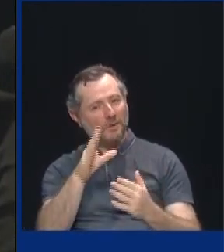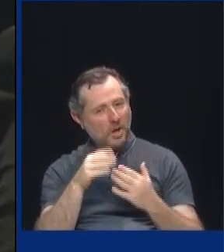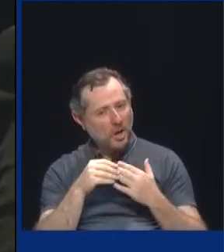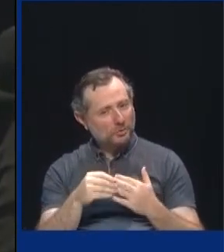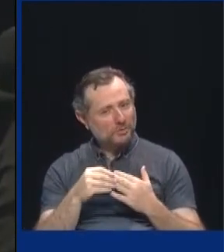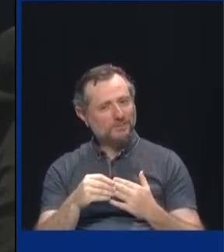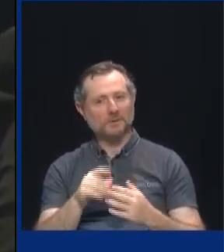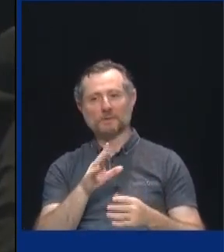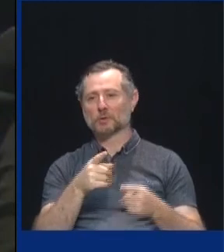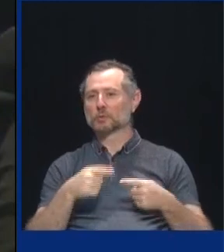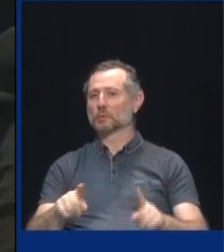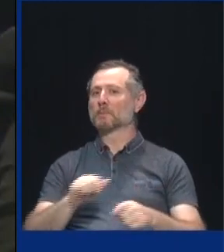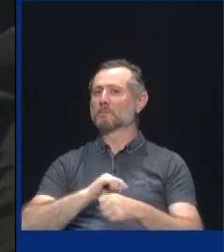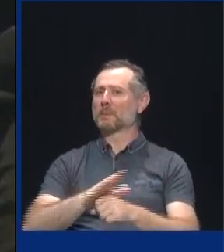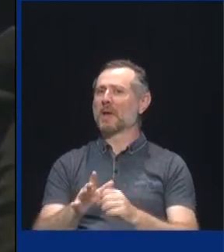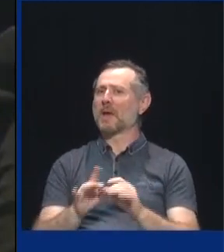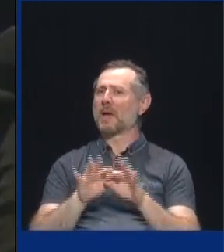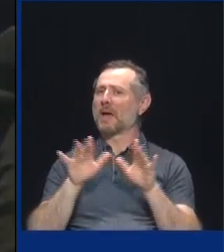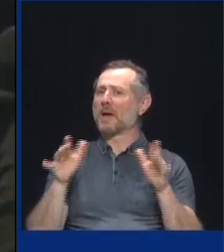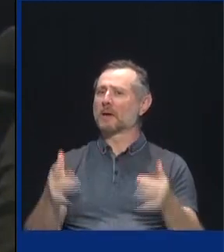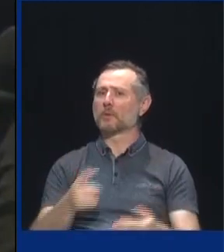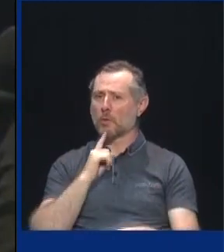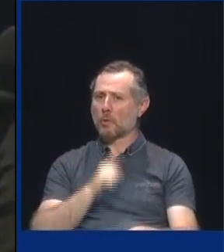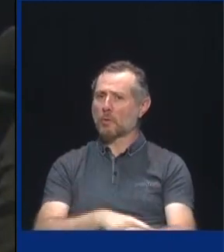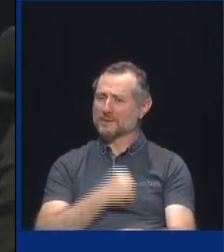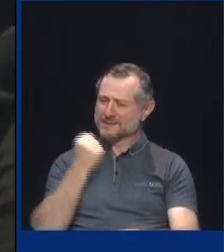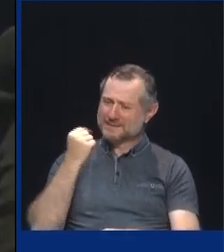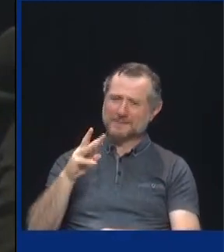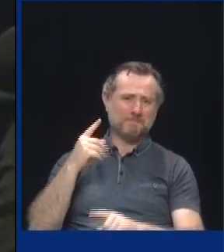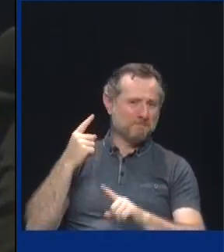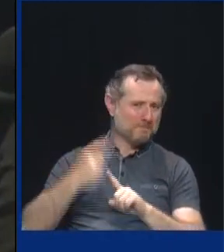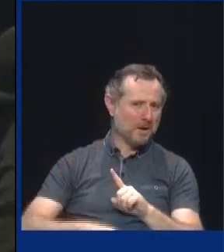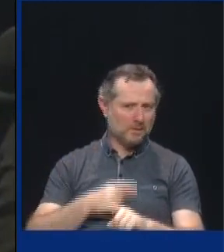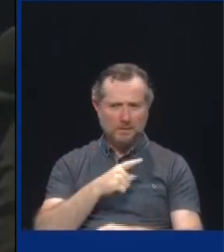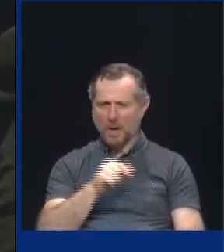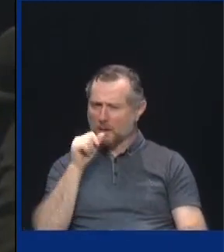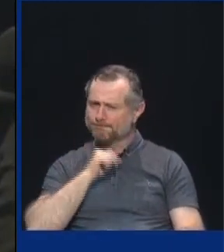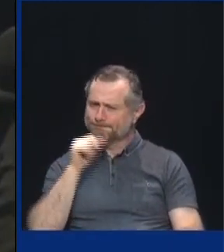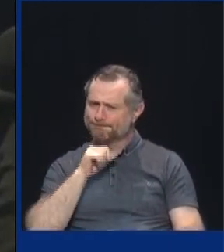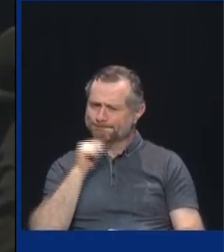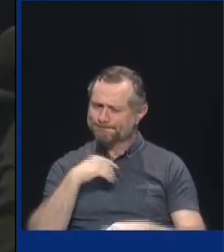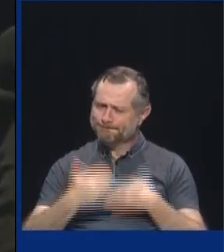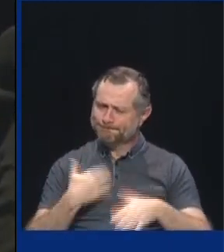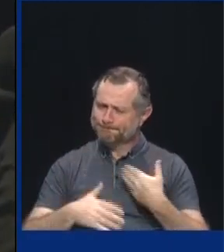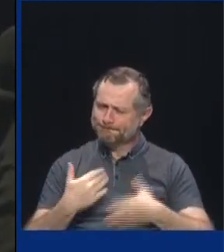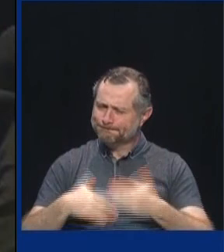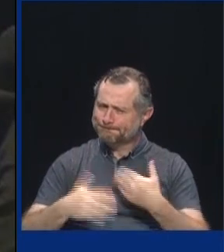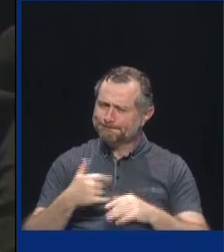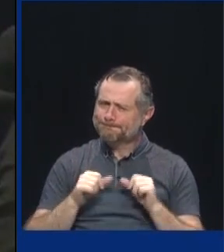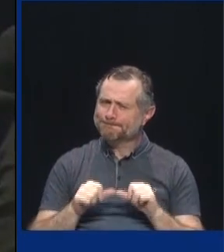AND THAT IS TO THANK YOU. THANK YOU FOR YOUR LEADERSHIP THROUGHOUT THIS PANDEMIC.